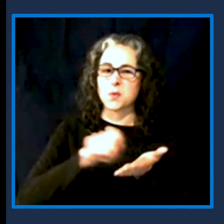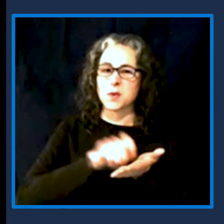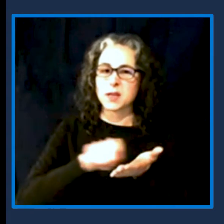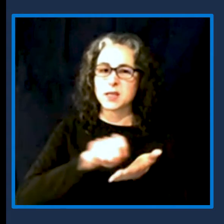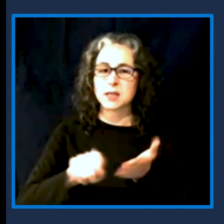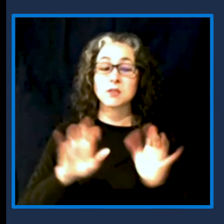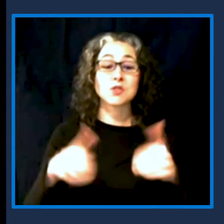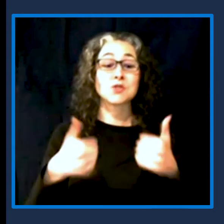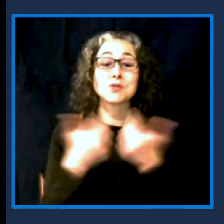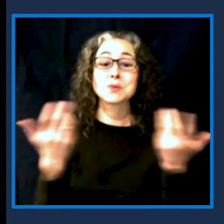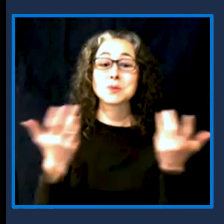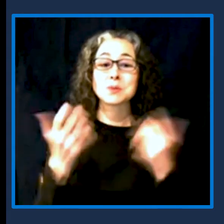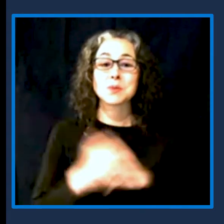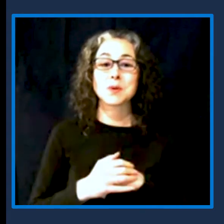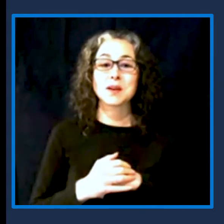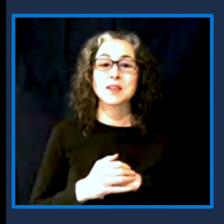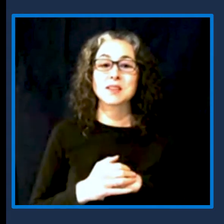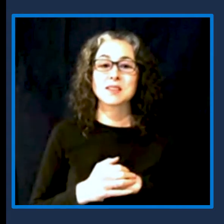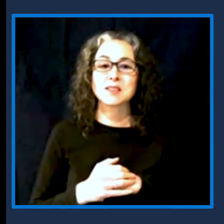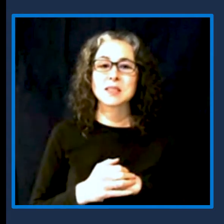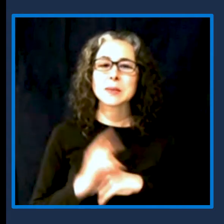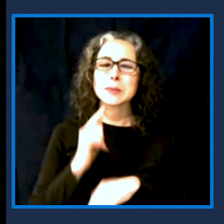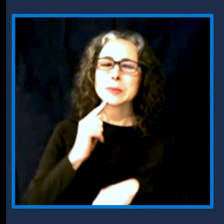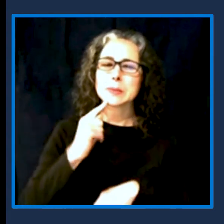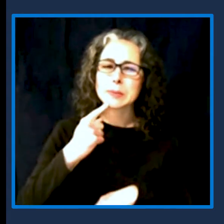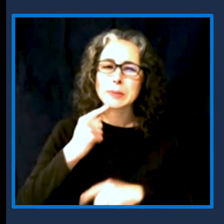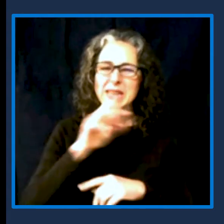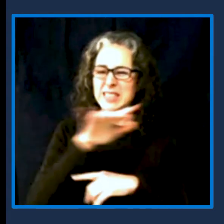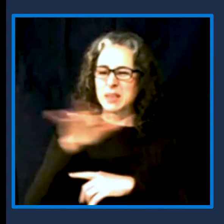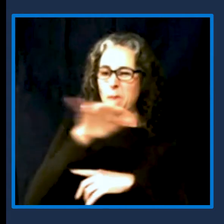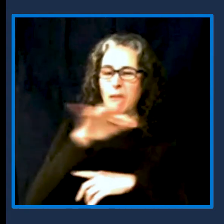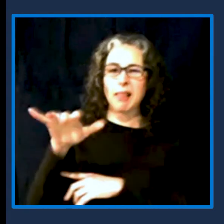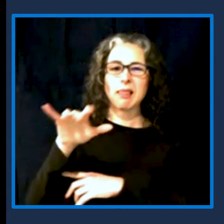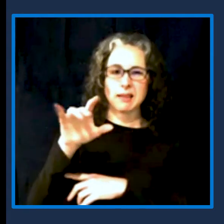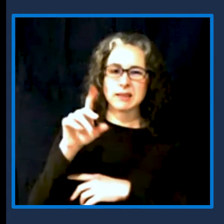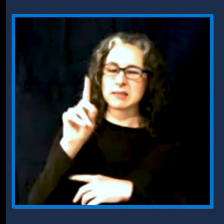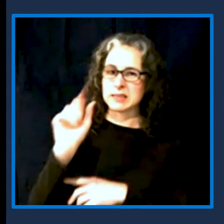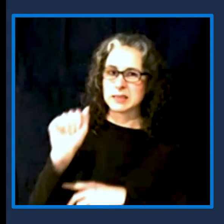with this is when students have severe spelling disabilities some of the solutions we're going